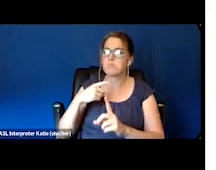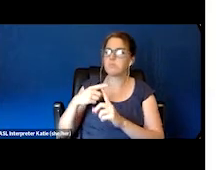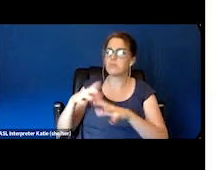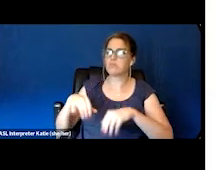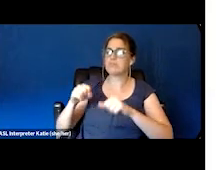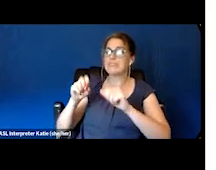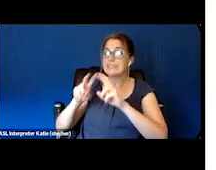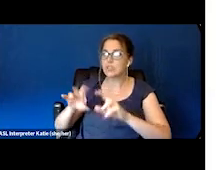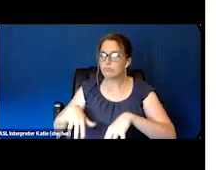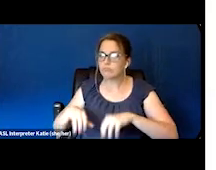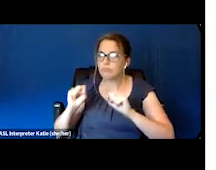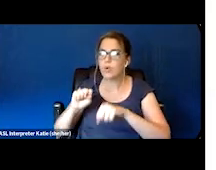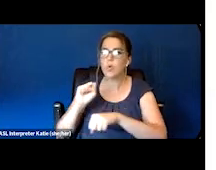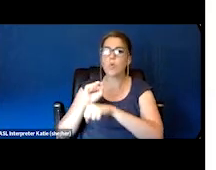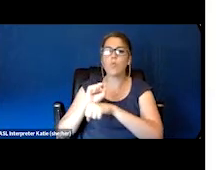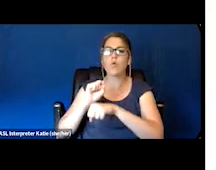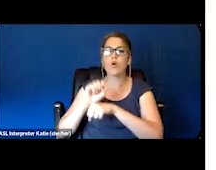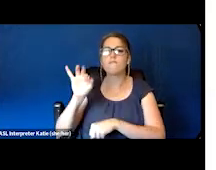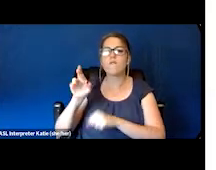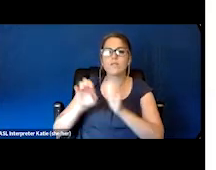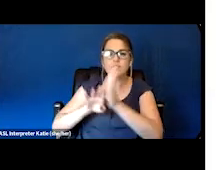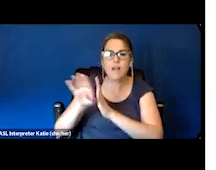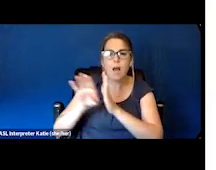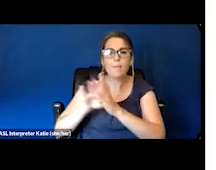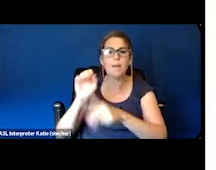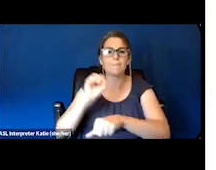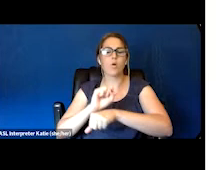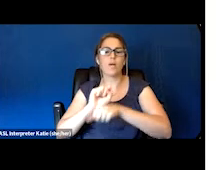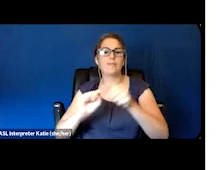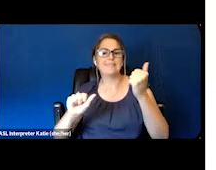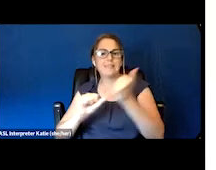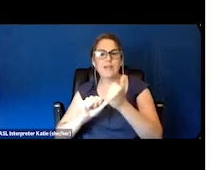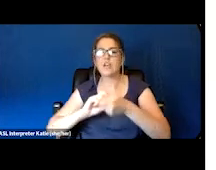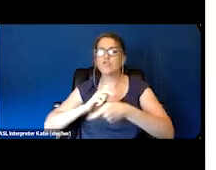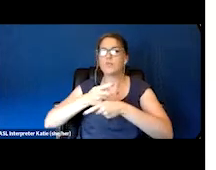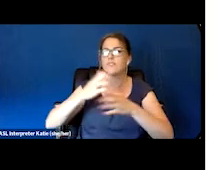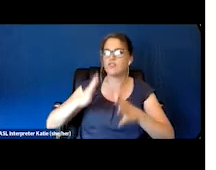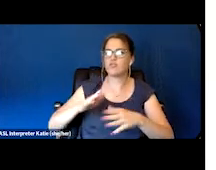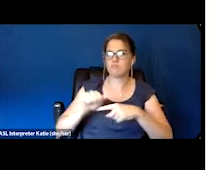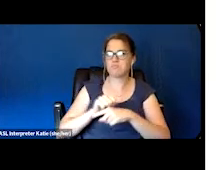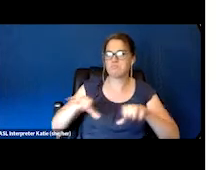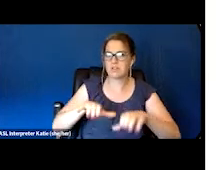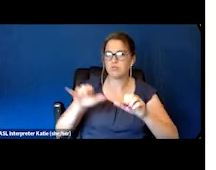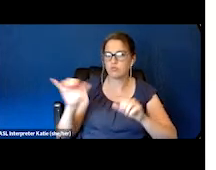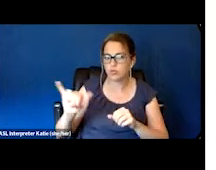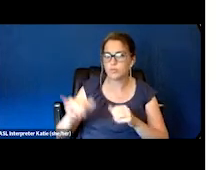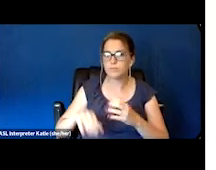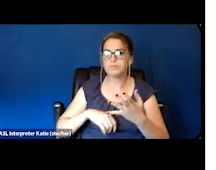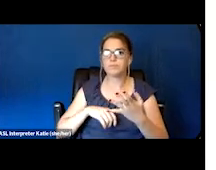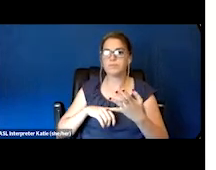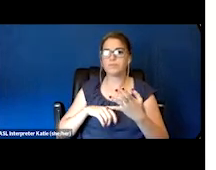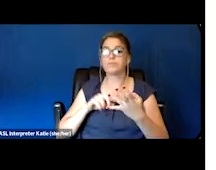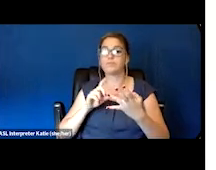We wanna respond by fully integrating knowledge about trauma into policies and practices. This is incredibly important for